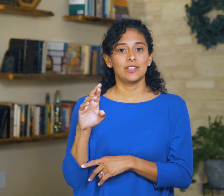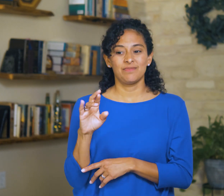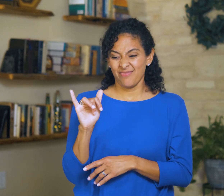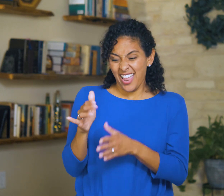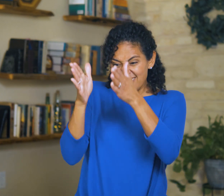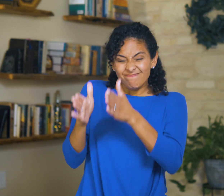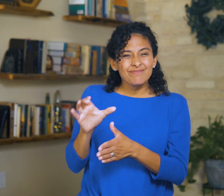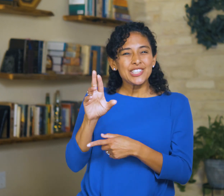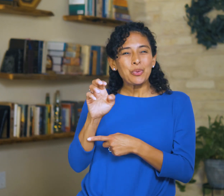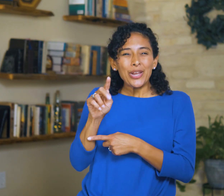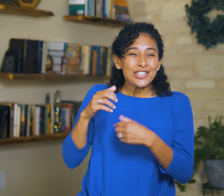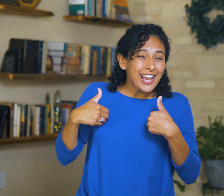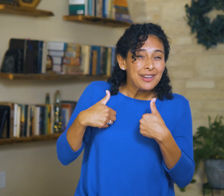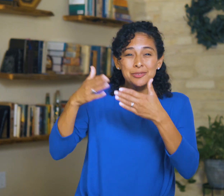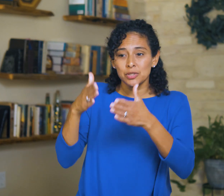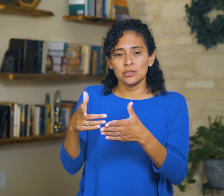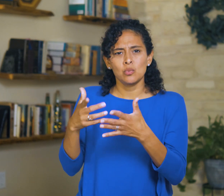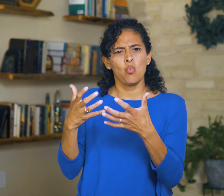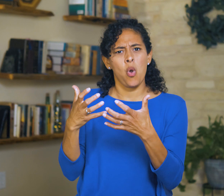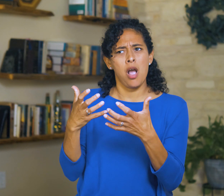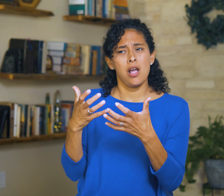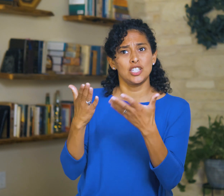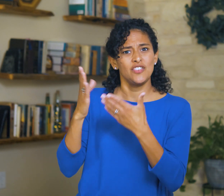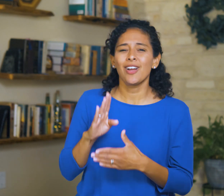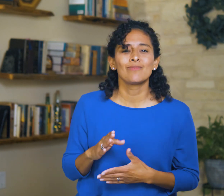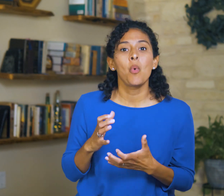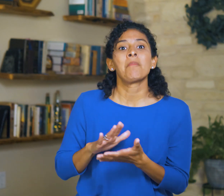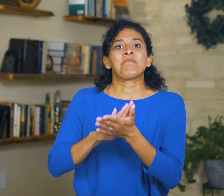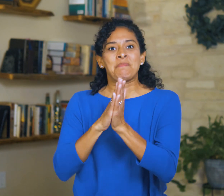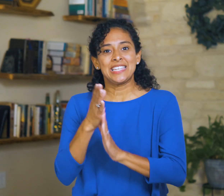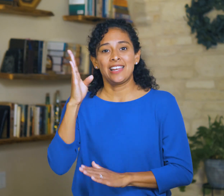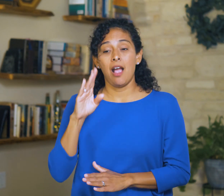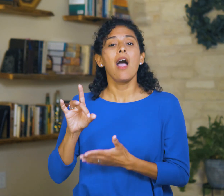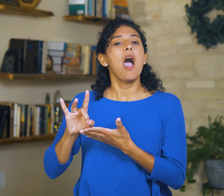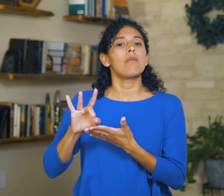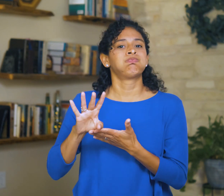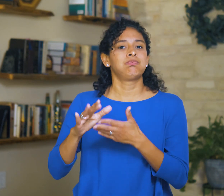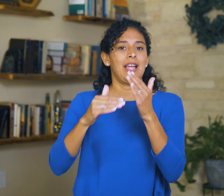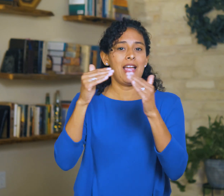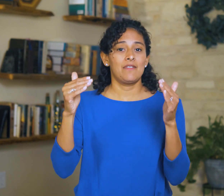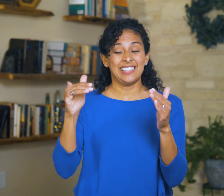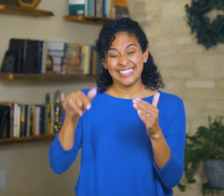This creature wanted to be God instead of serve God, so he was cast from heaven.